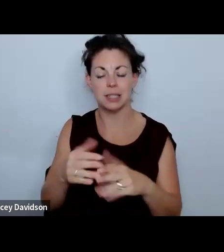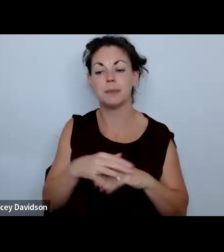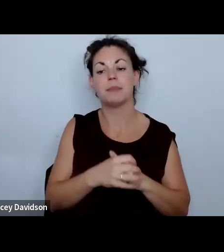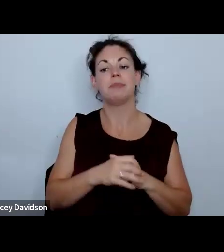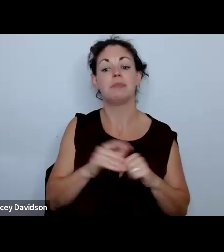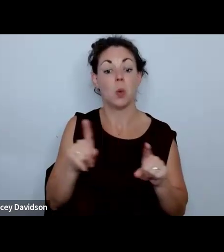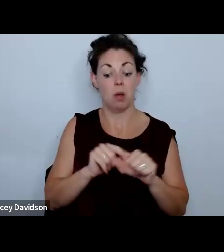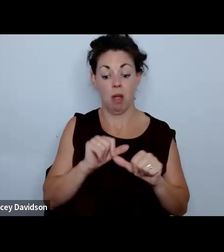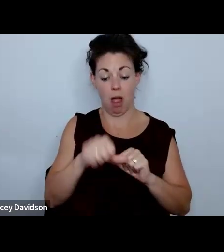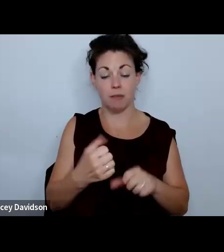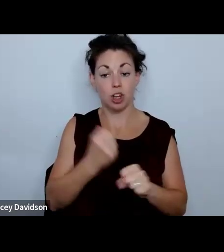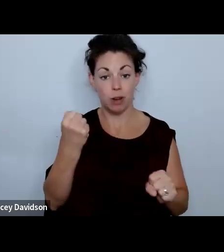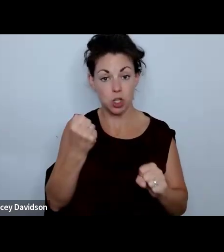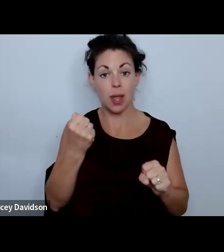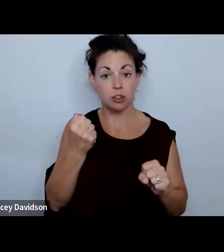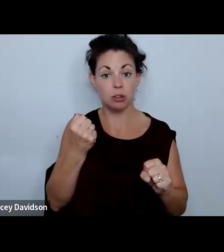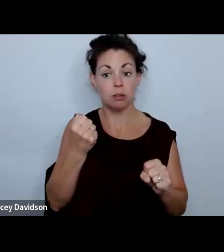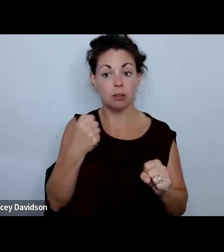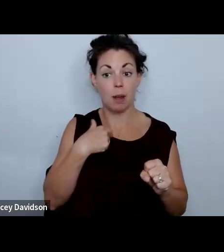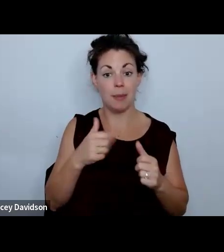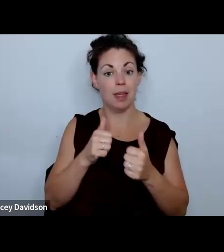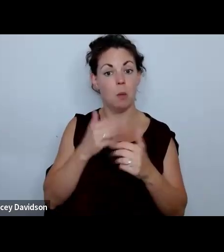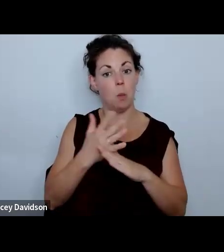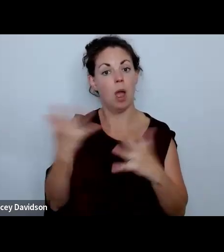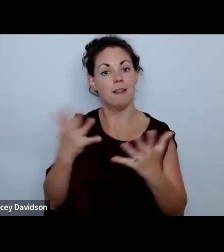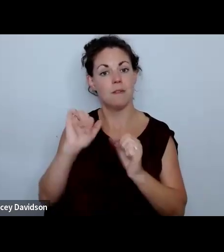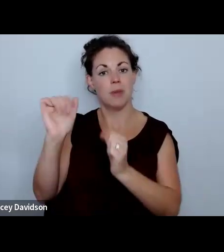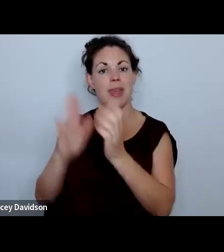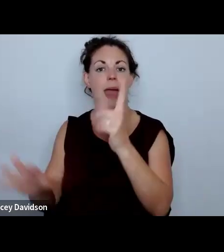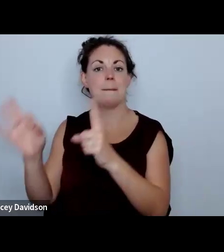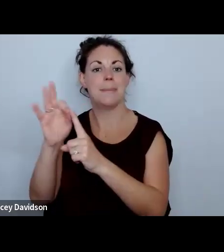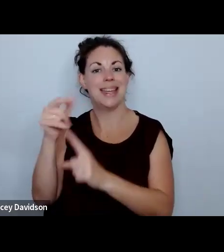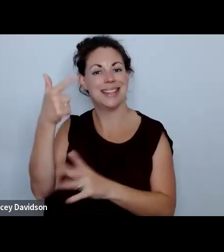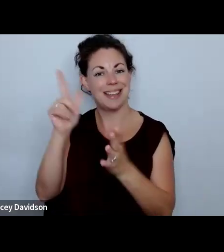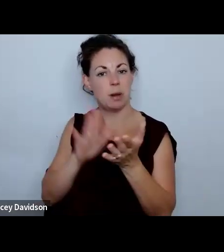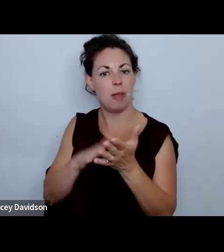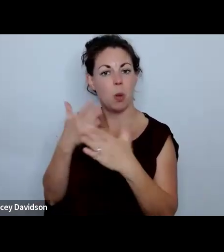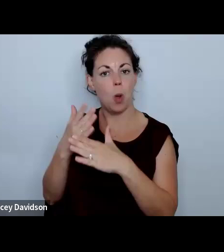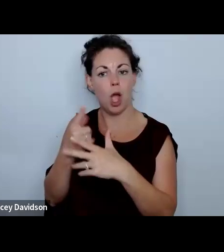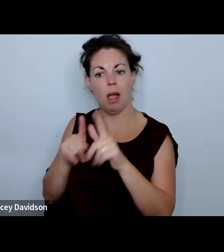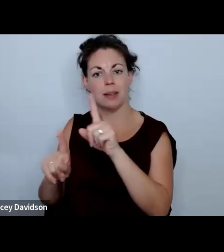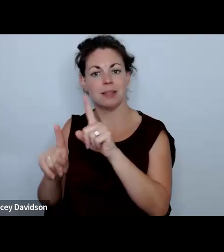allowed me to learn about policy research without necessarily directly studying it.